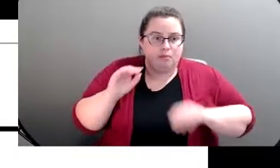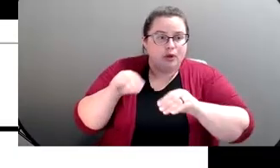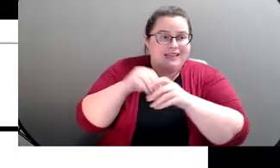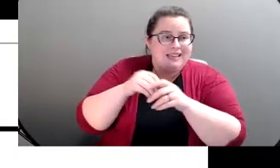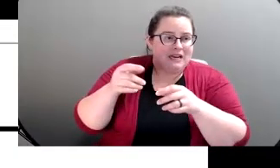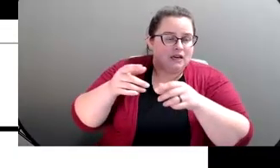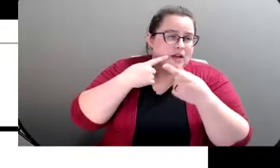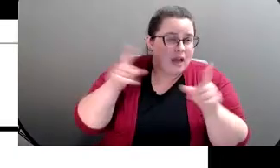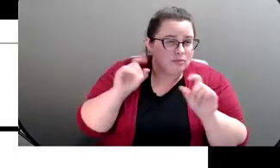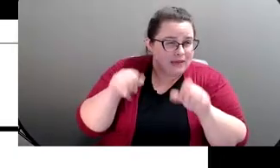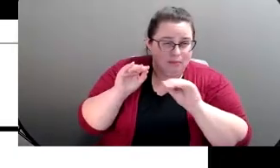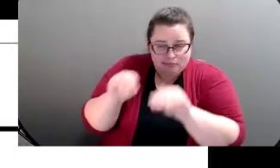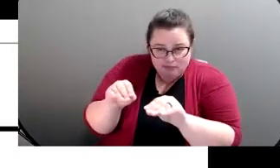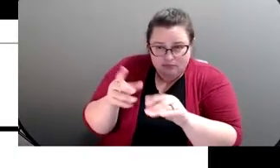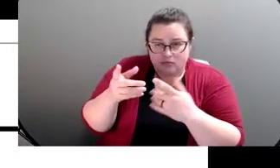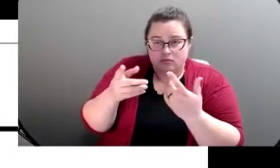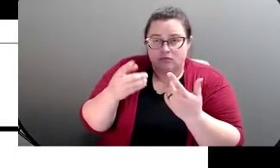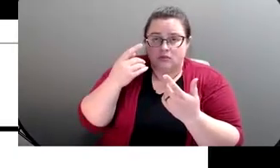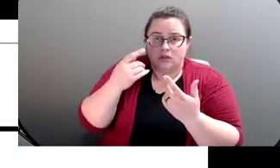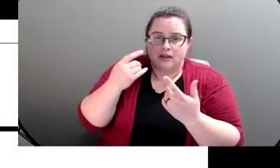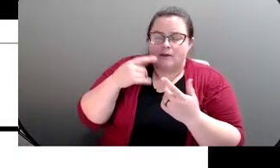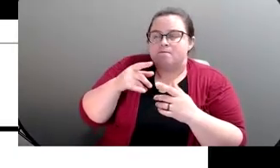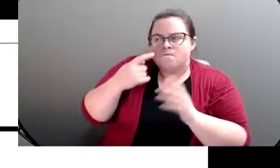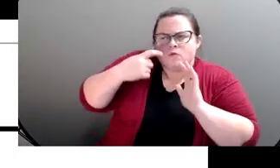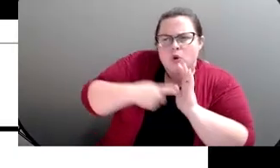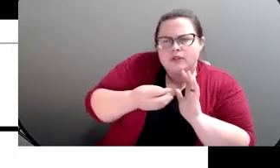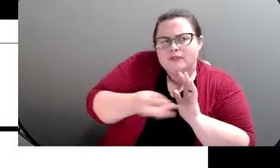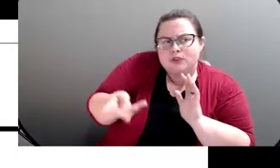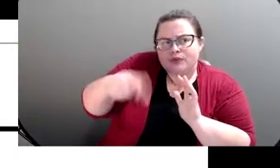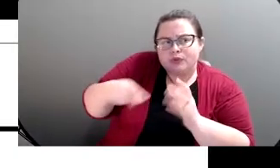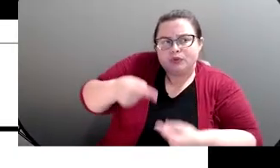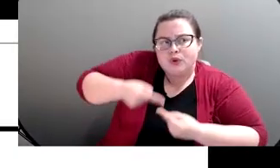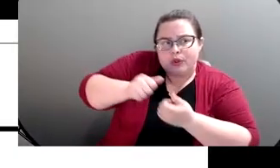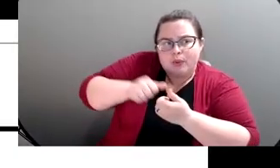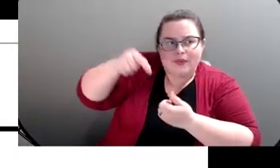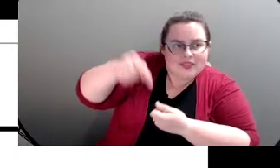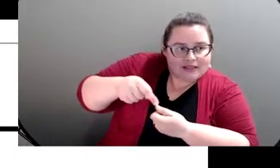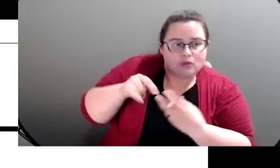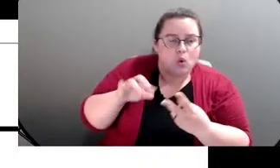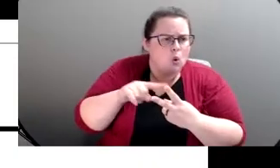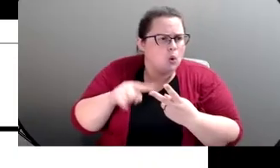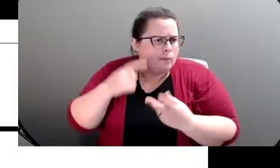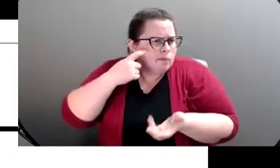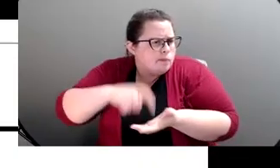students are, struggling with this, or some of you didn't make the deadline on this last essay.